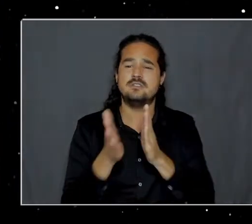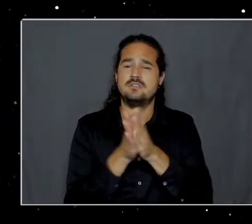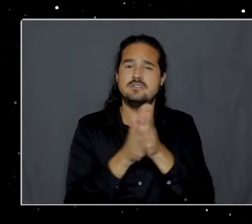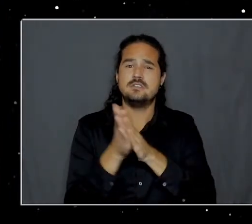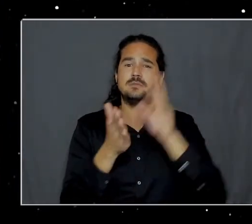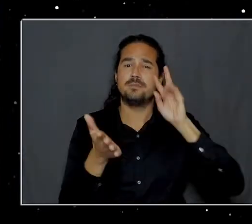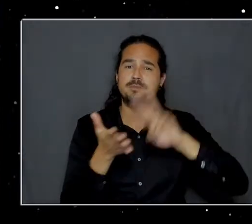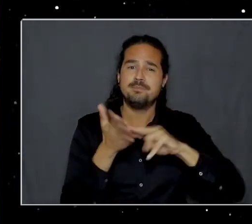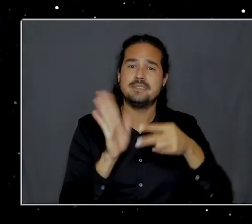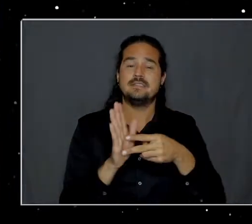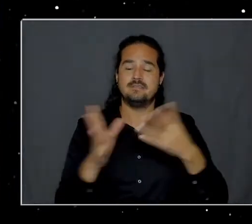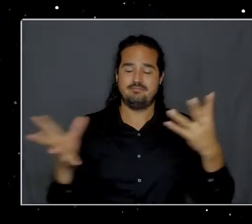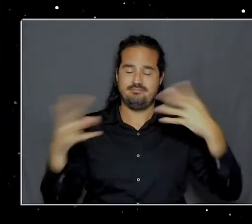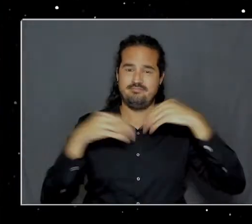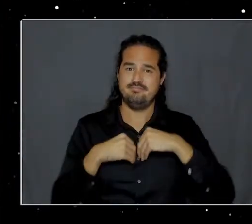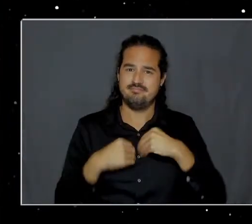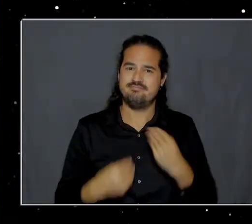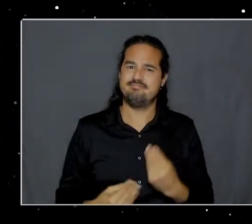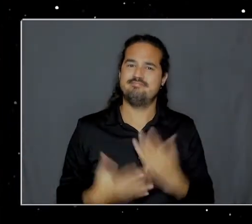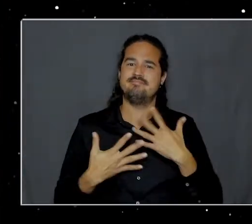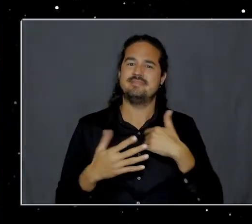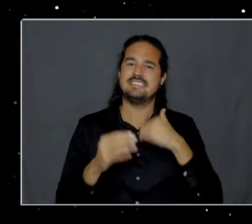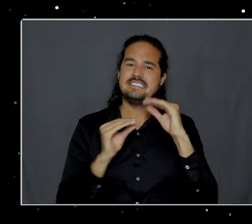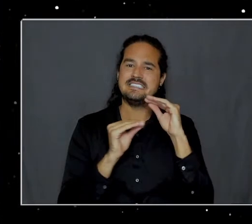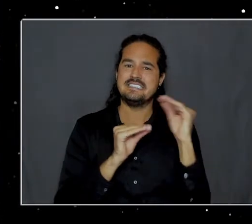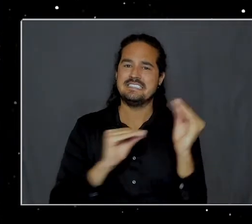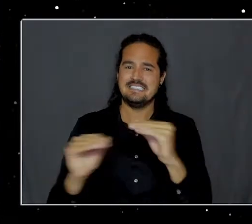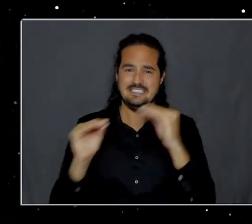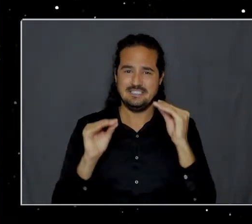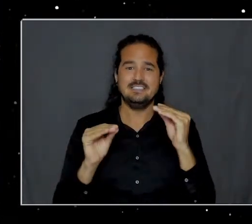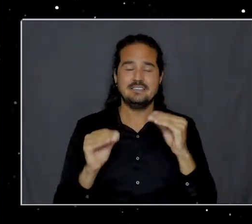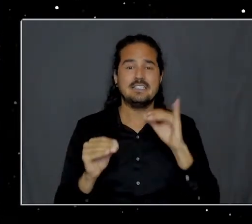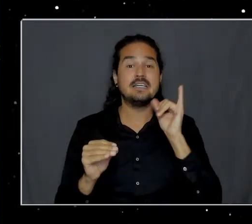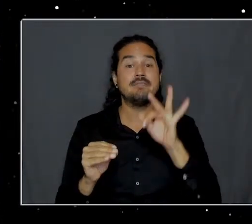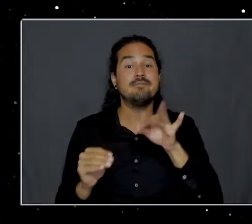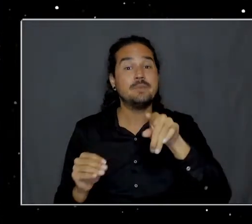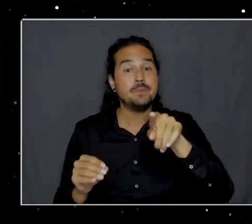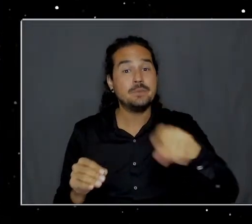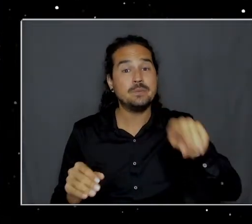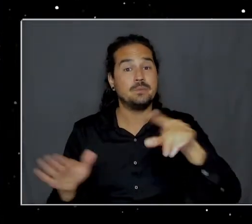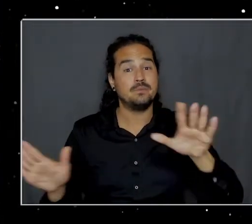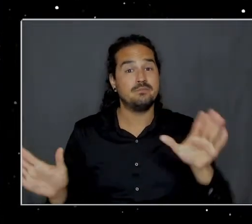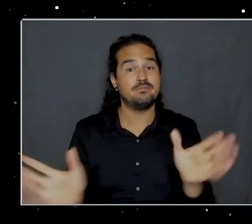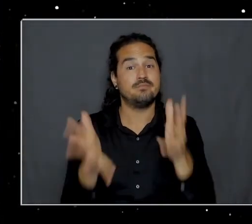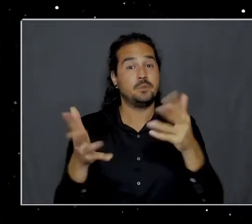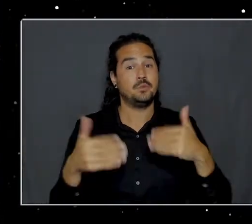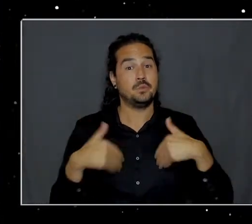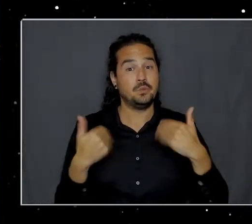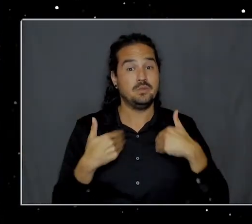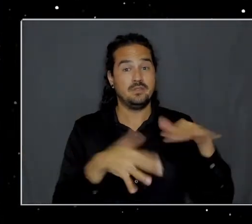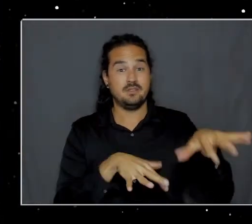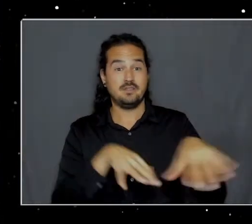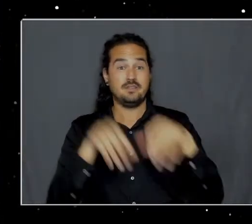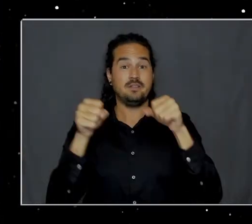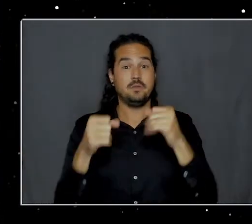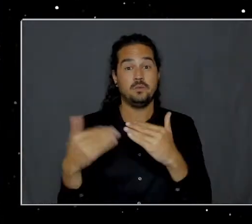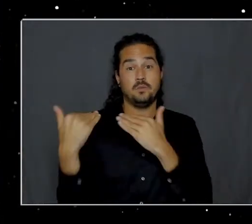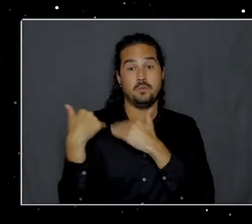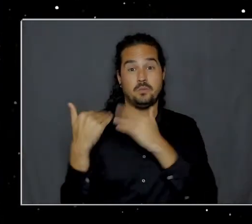INDIGNATIONS. SO MAKE SPACE FOR THESE INTENTIONAL ROLES AND YOU WILL BE AMAZED AT THE IMPACT AND SUCCESS OF THE YOUTH THAT FILL